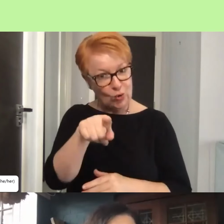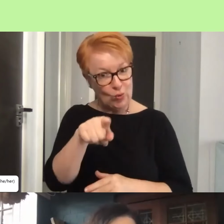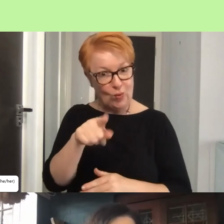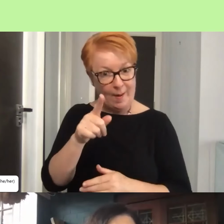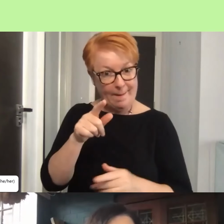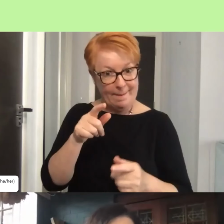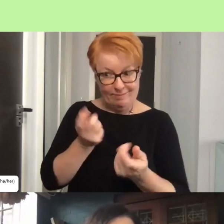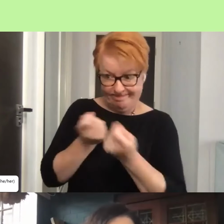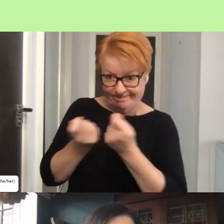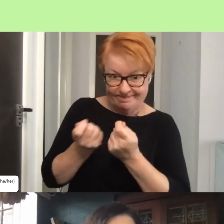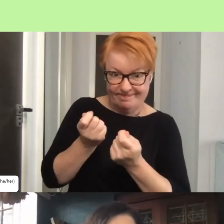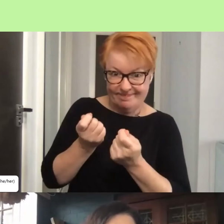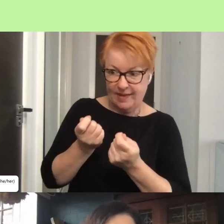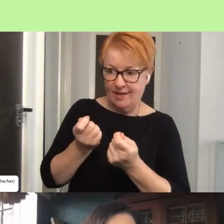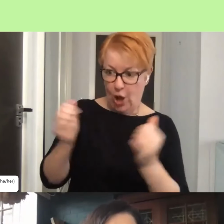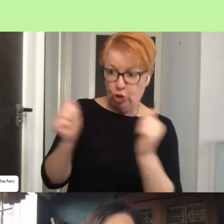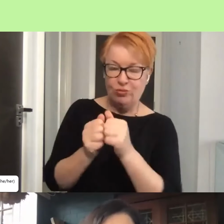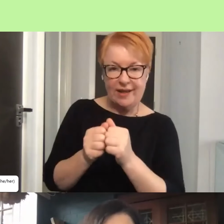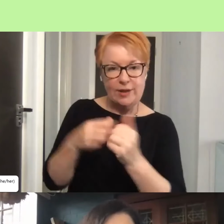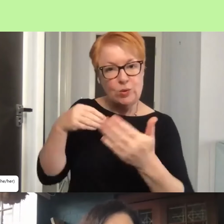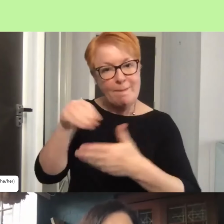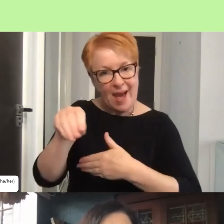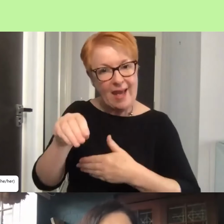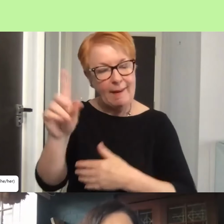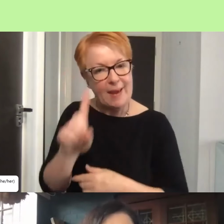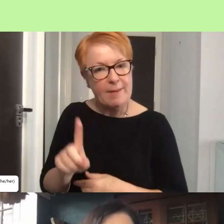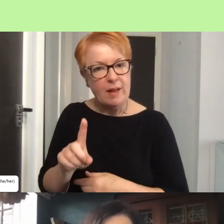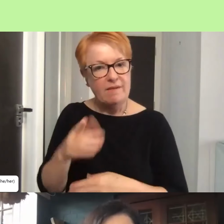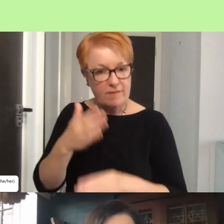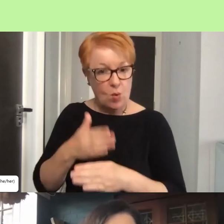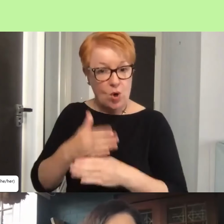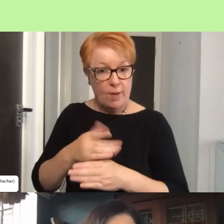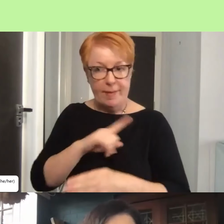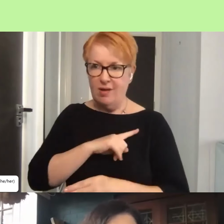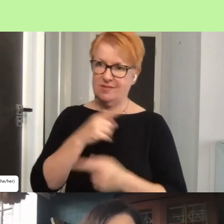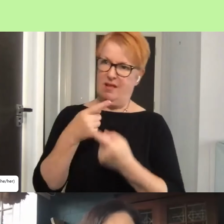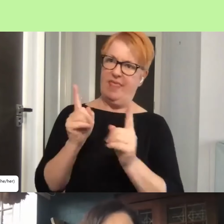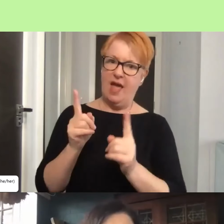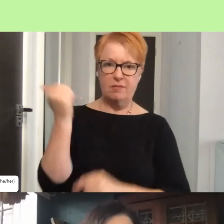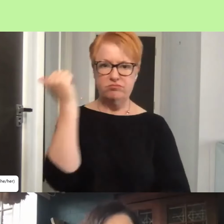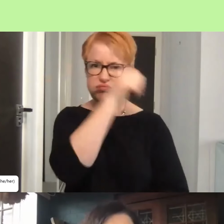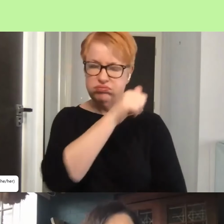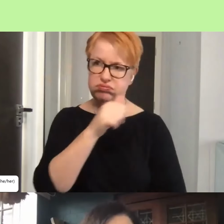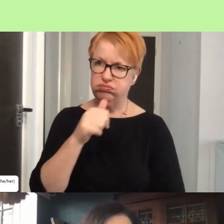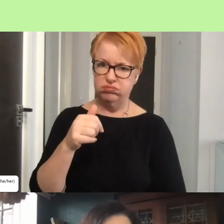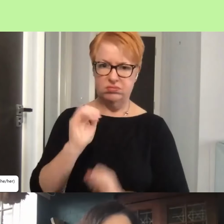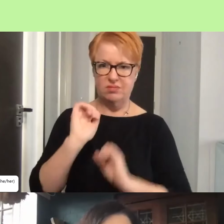work to recognise them as, as intellectual people who whose work deserves to be compensated?